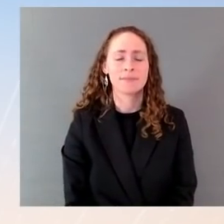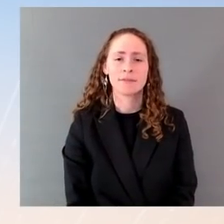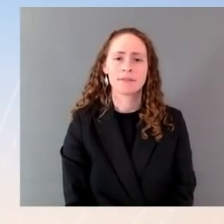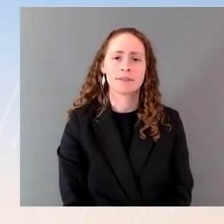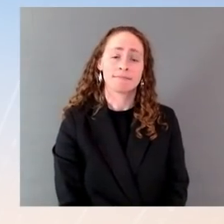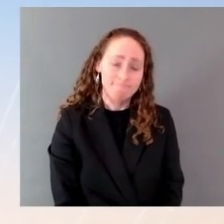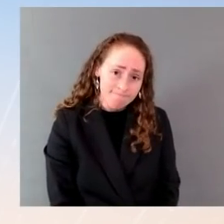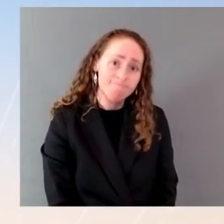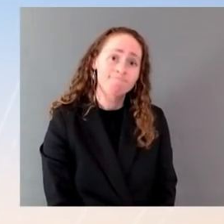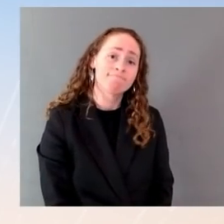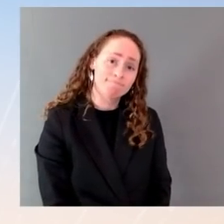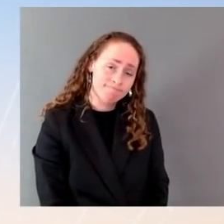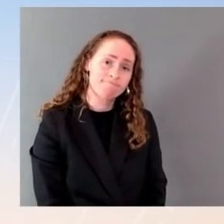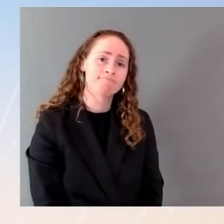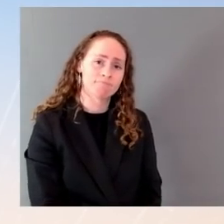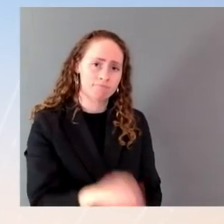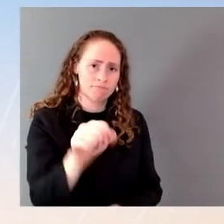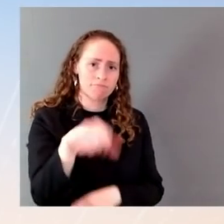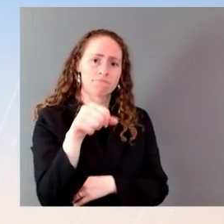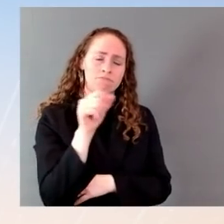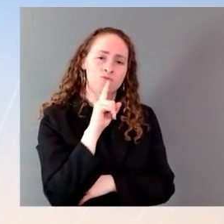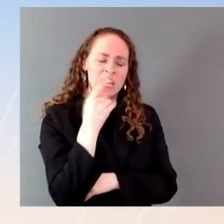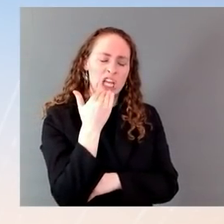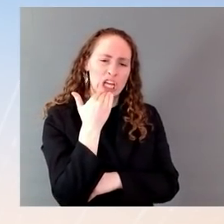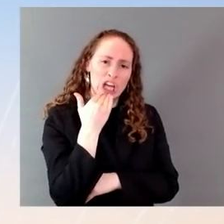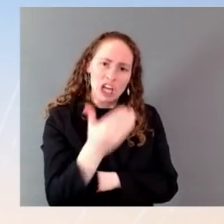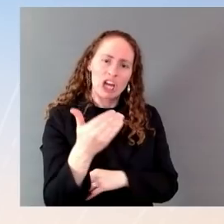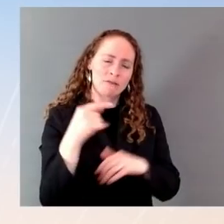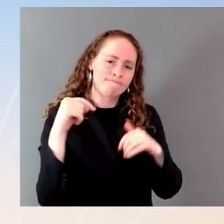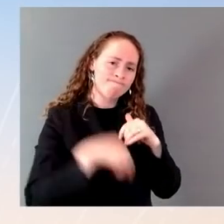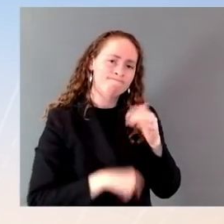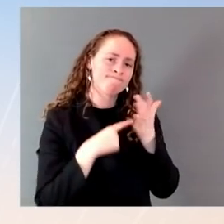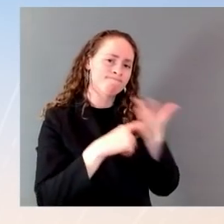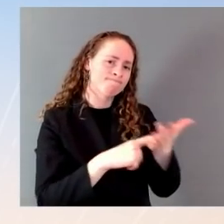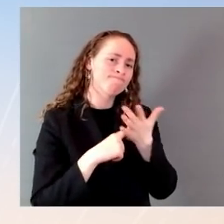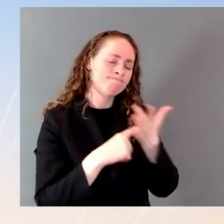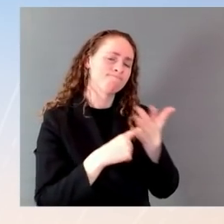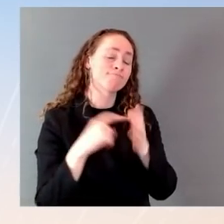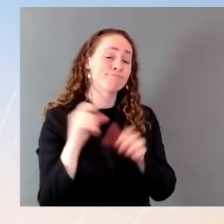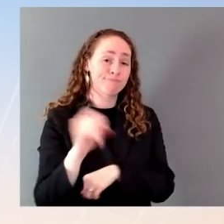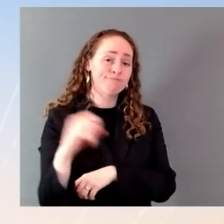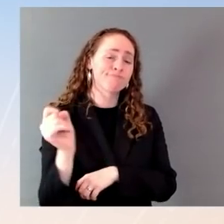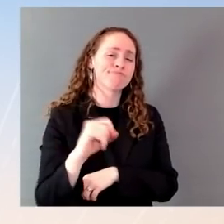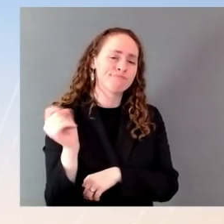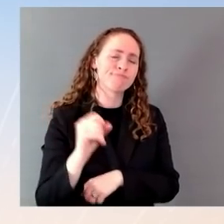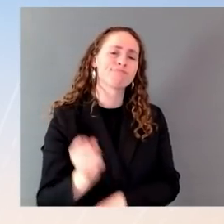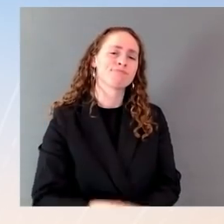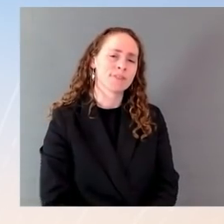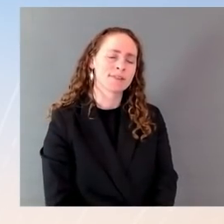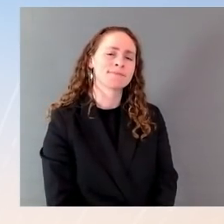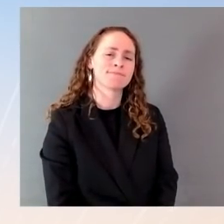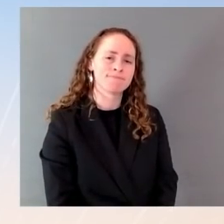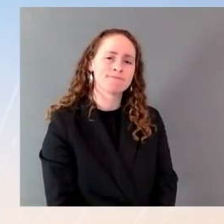to produce the Joint Comprehensive Plan of Action. This is an area where Russia and the United States can continue to consult closely to ensure